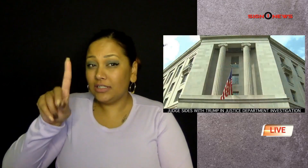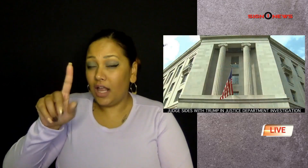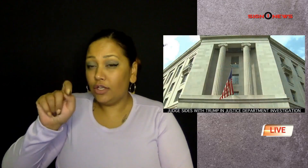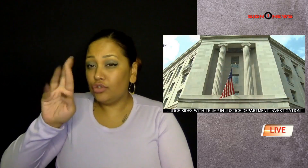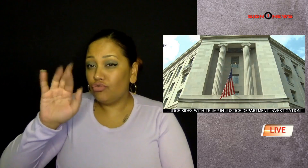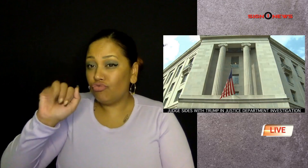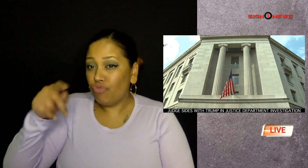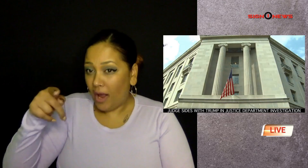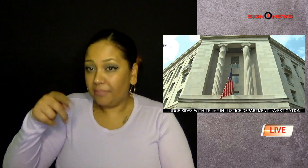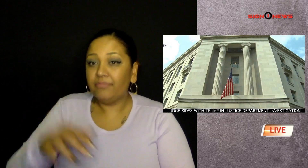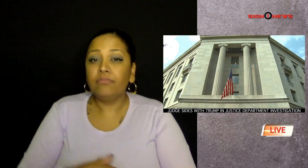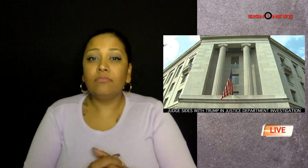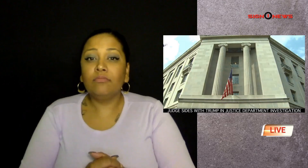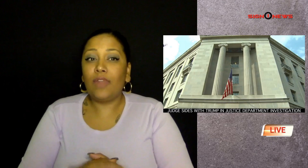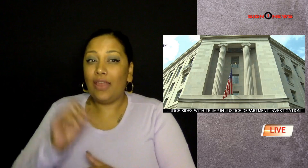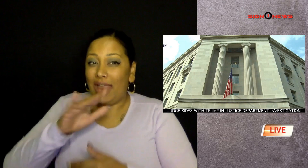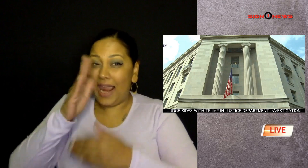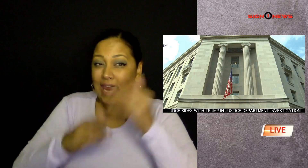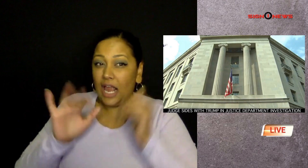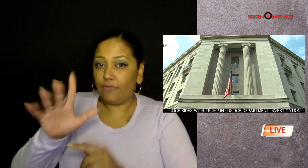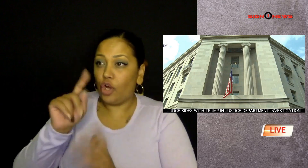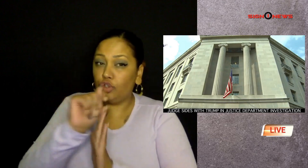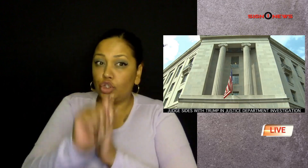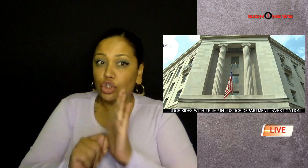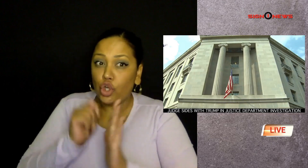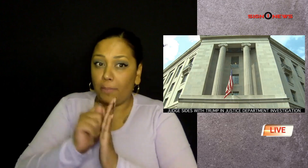The judge appointed by former president Donald Trump at the end of his term.